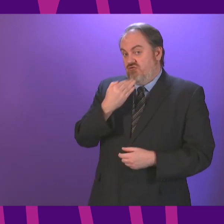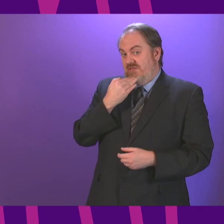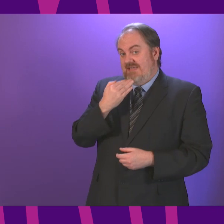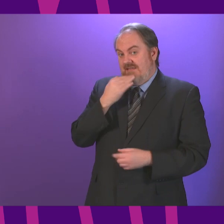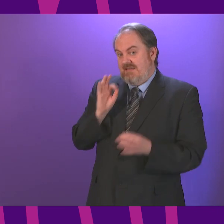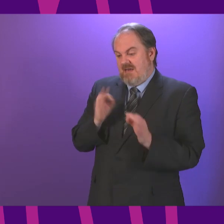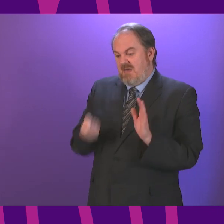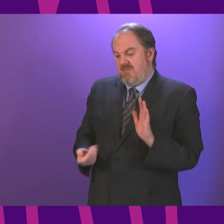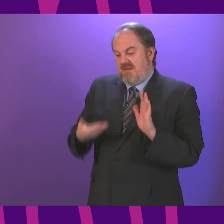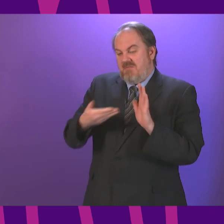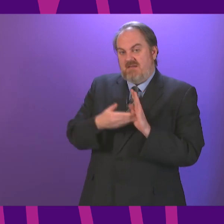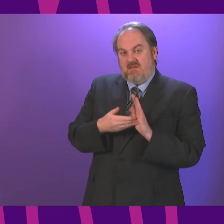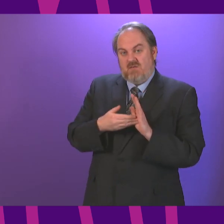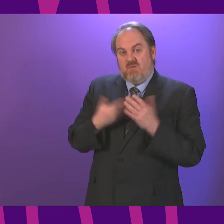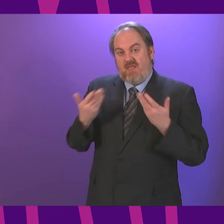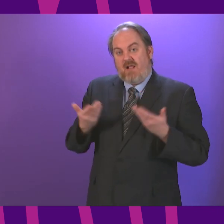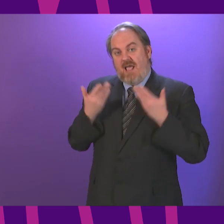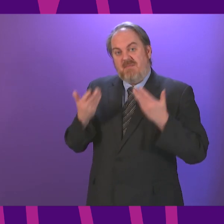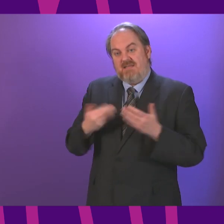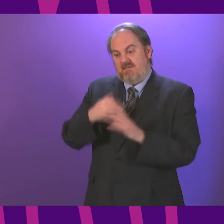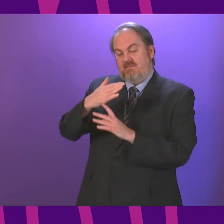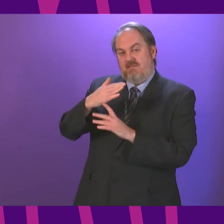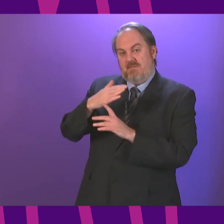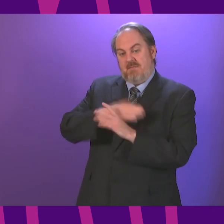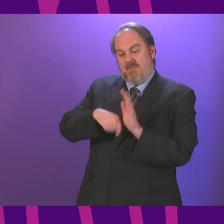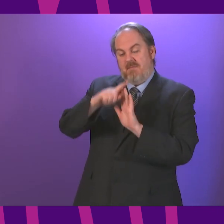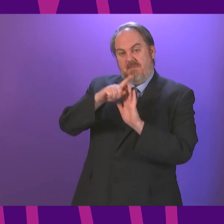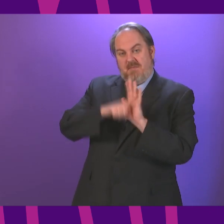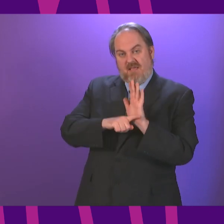Act 2019, showed a clear appetite for more ambition from the Government. The assembly said: